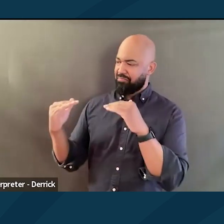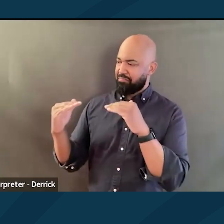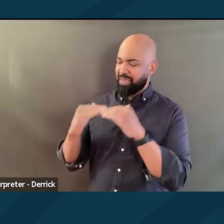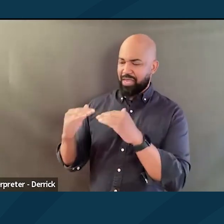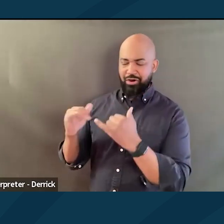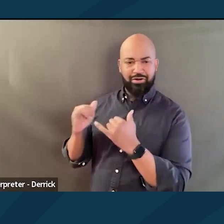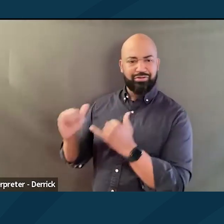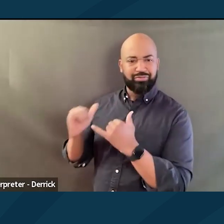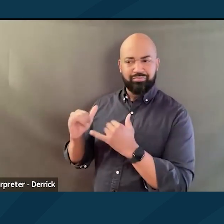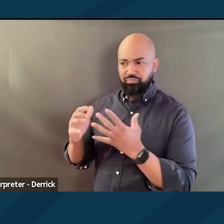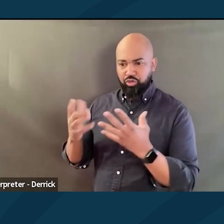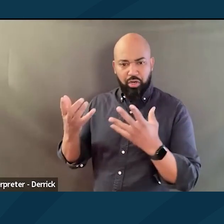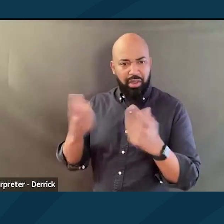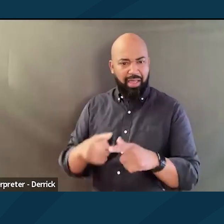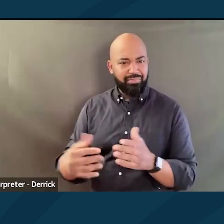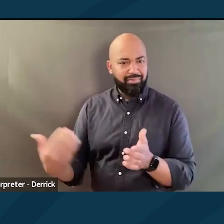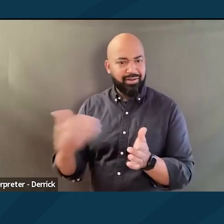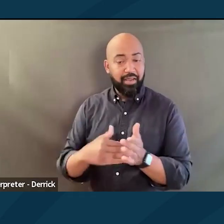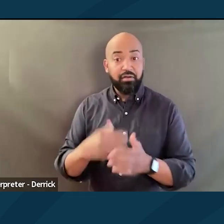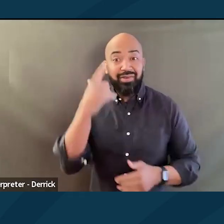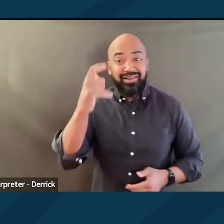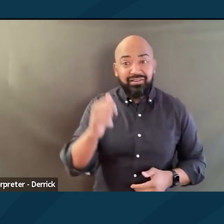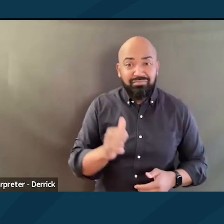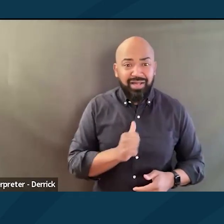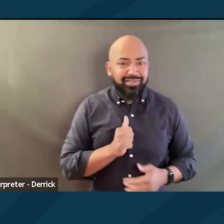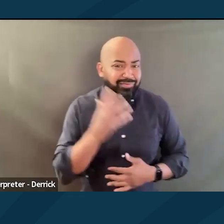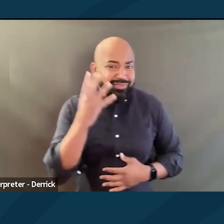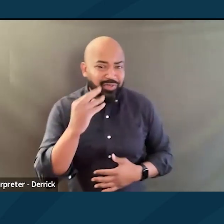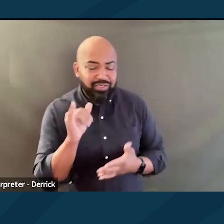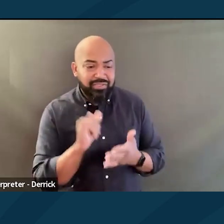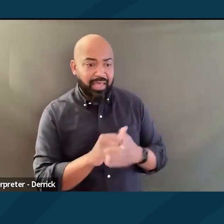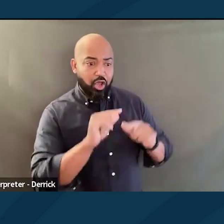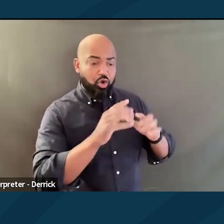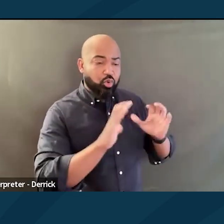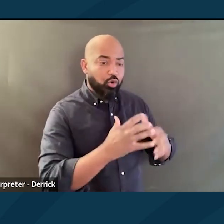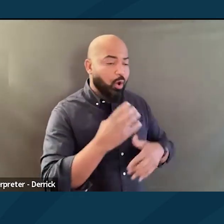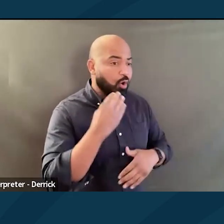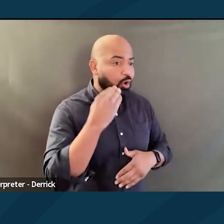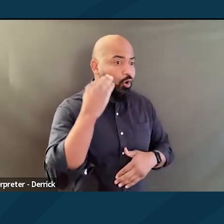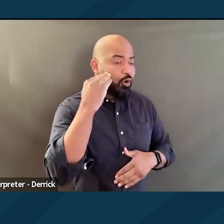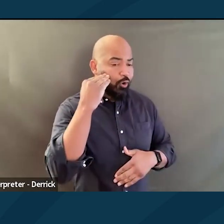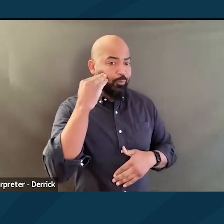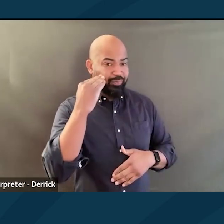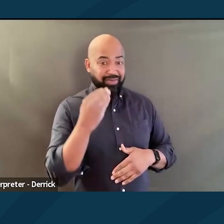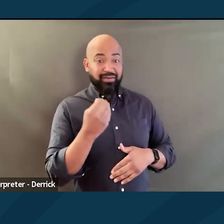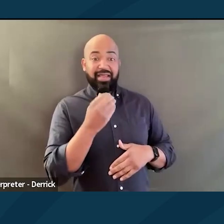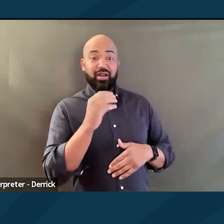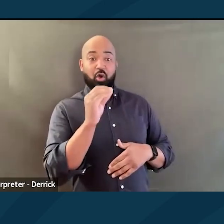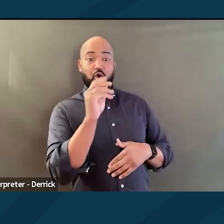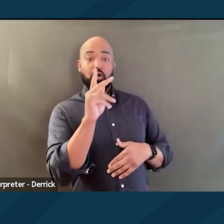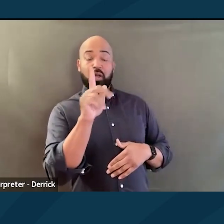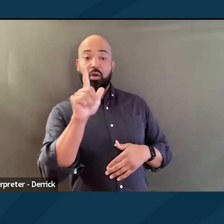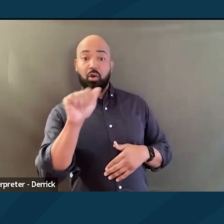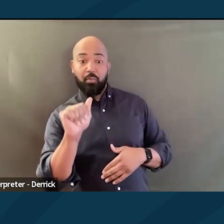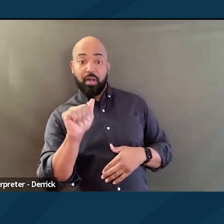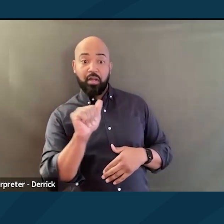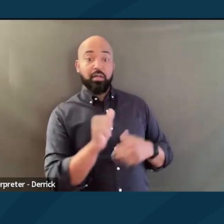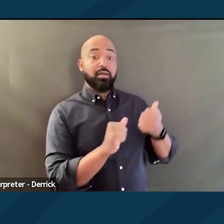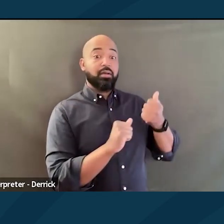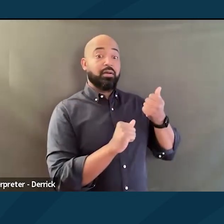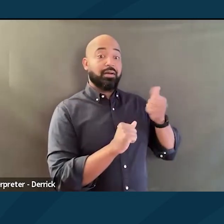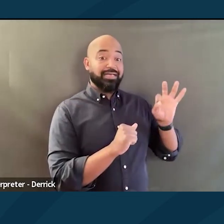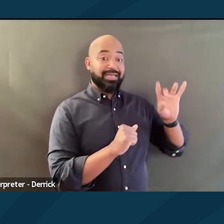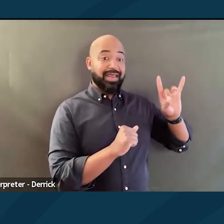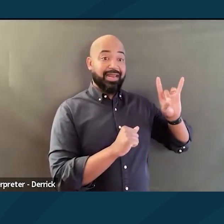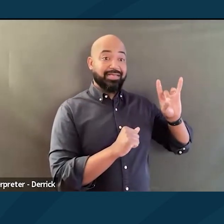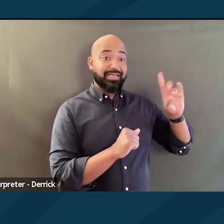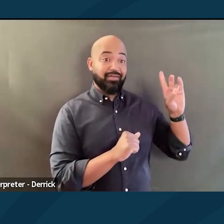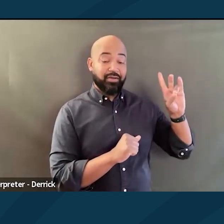Because I lived in a group home in Oklahoma from 1987‑1992. But I raise that,